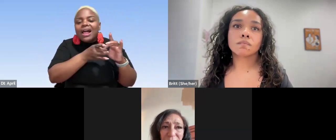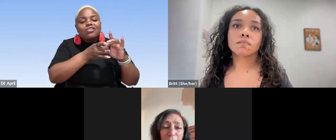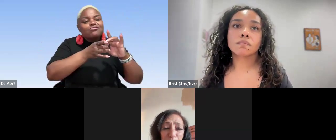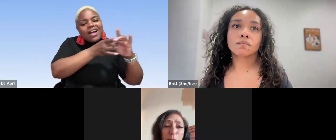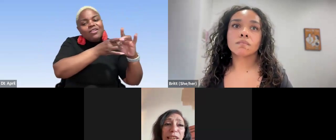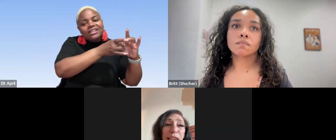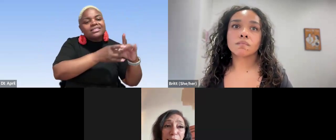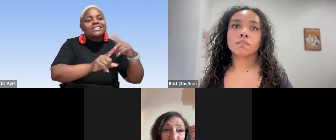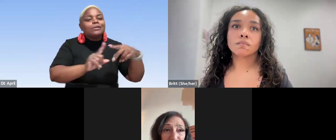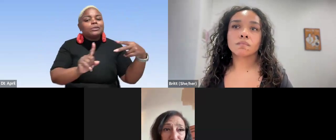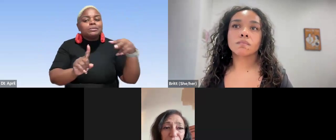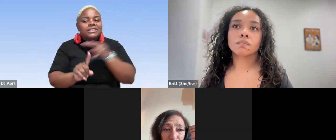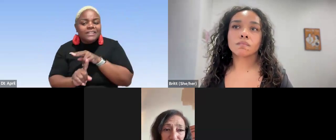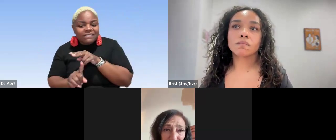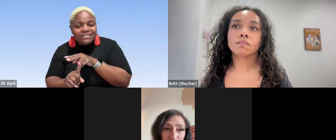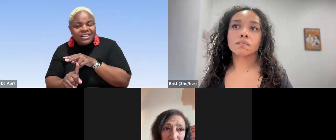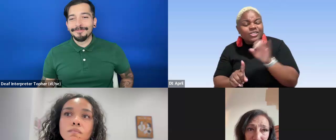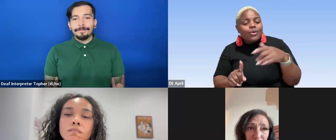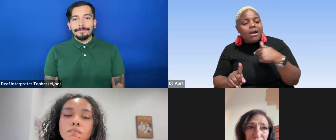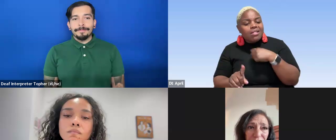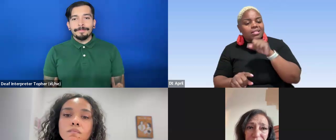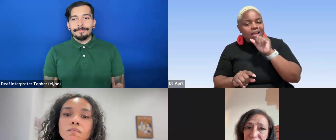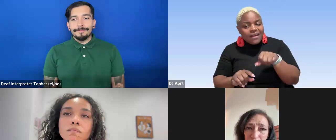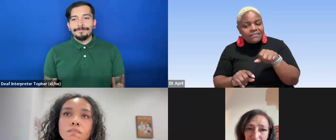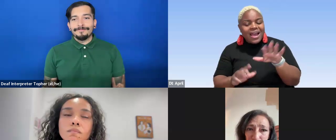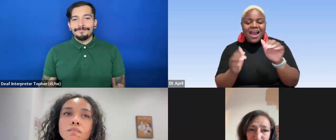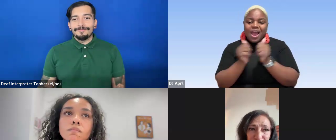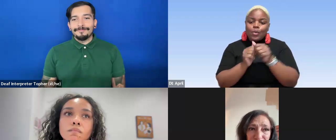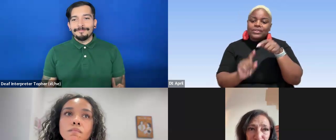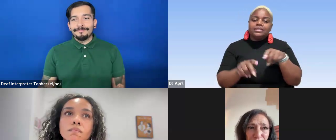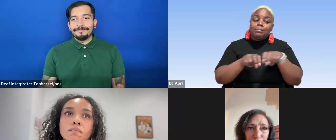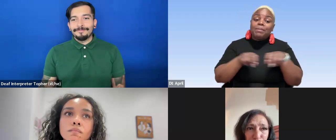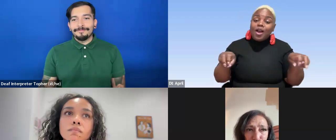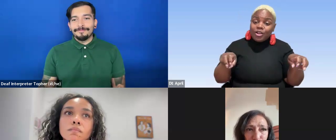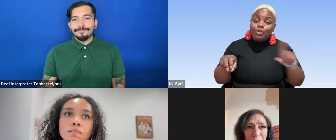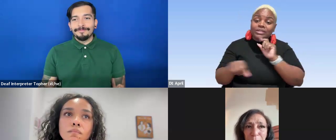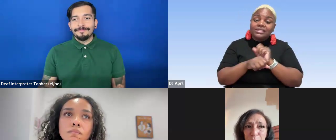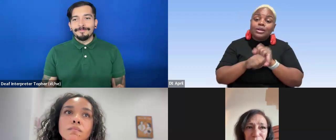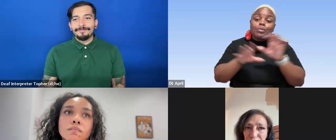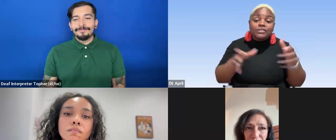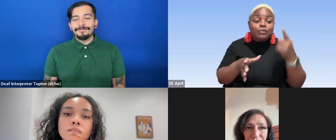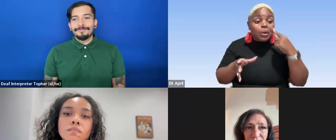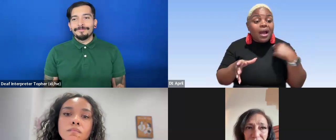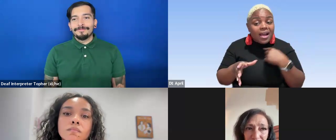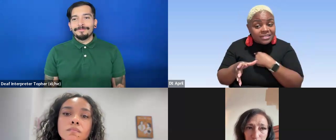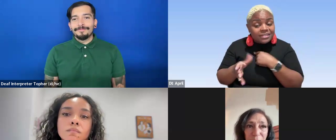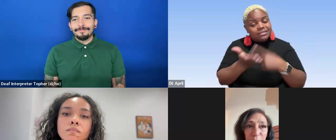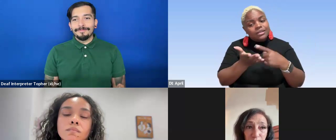And I absolutely love the way that this panel is being brought together for us to talk about those different aspects